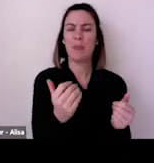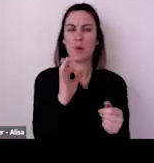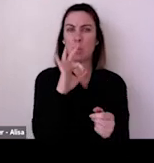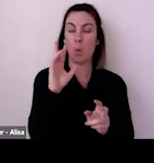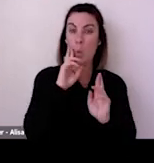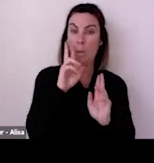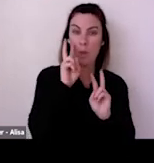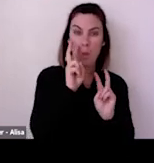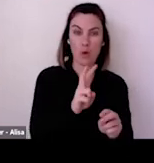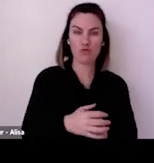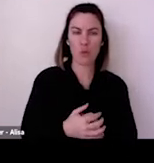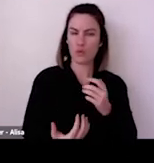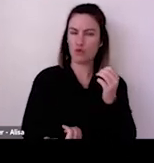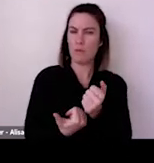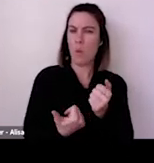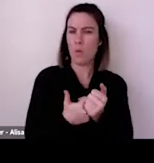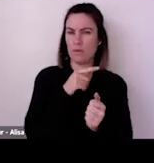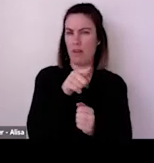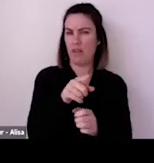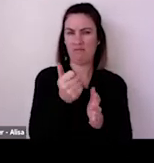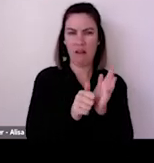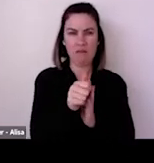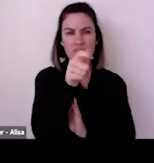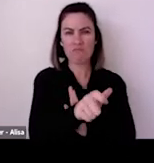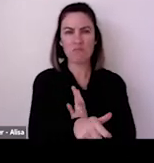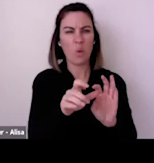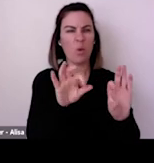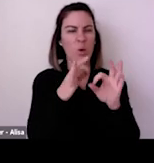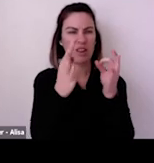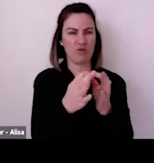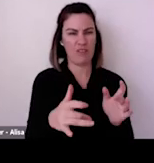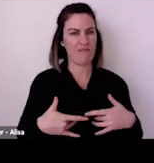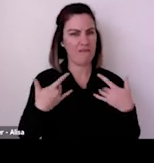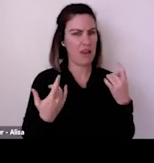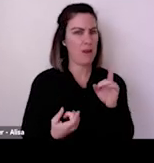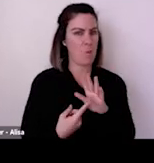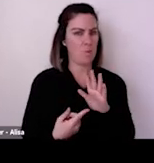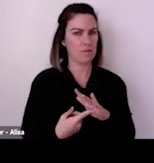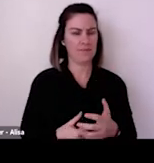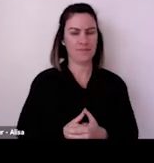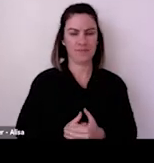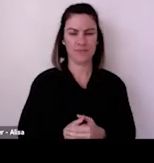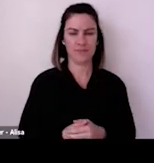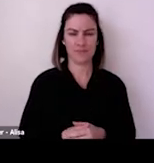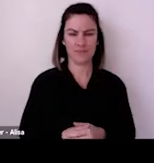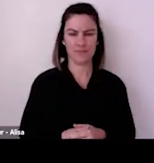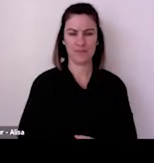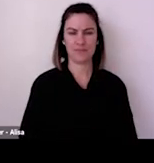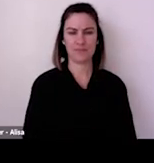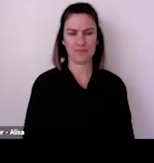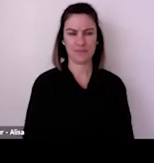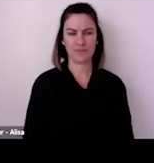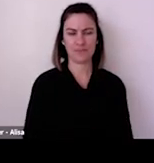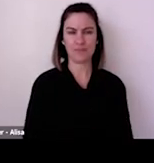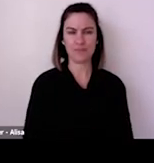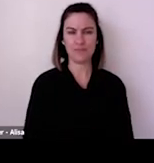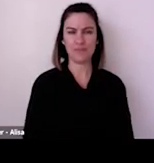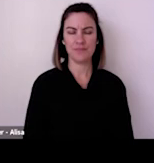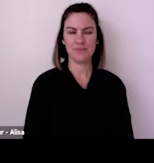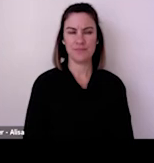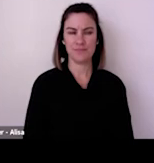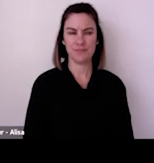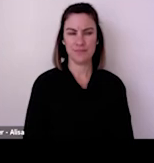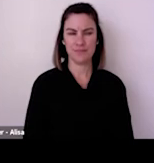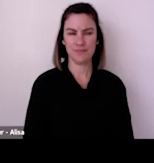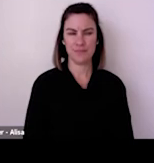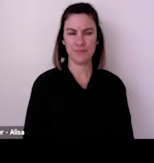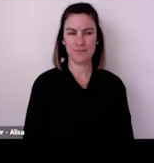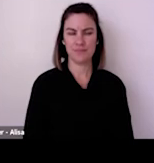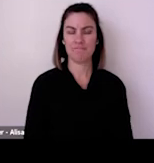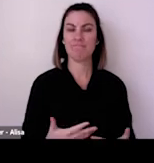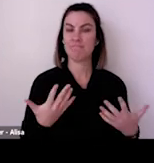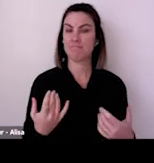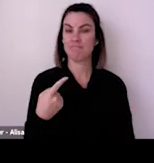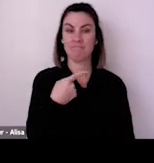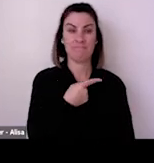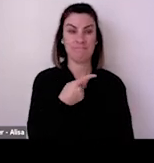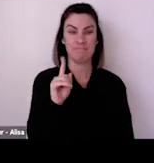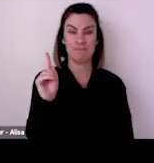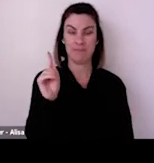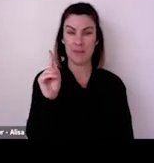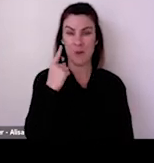and having gone into another recent lockdown are now finding it incredibly helpful to be